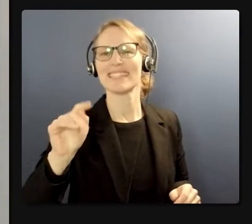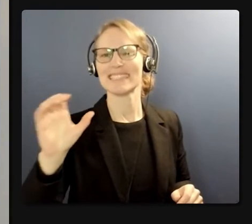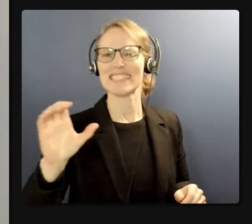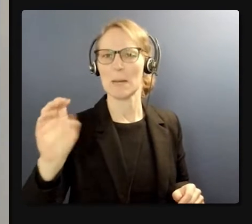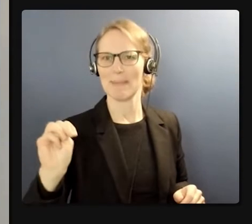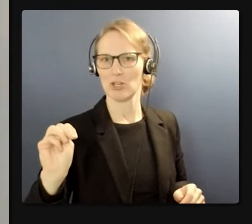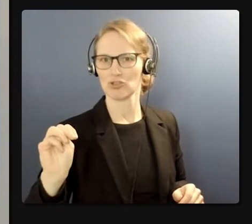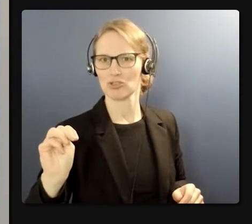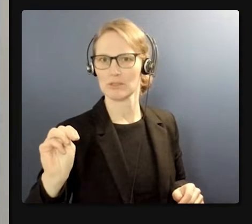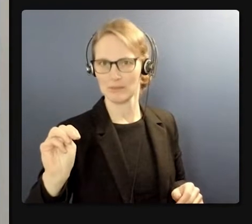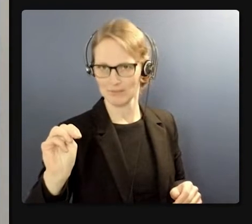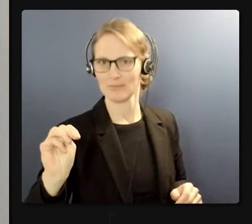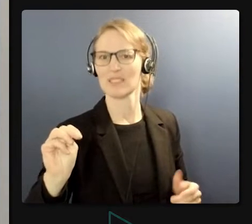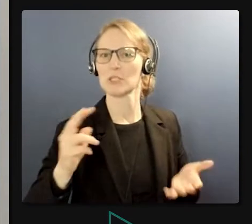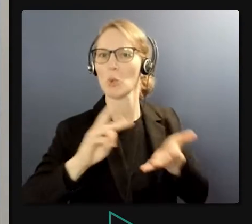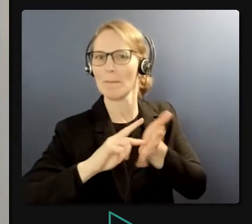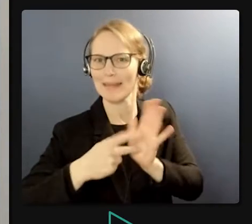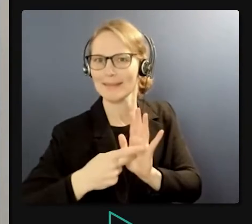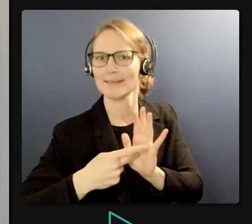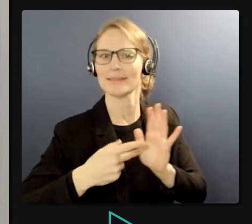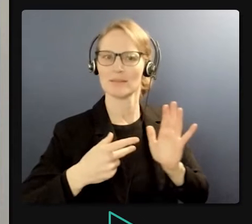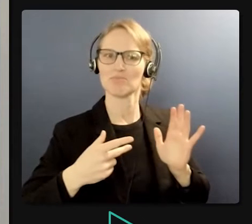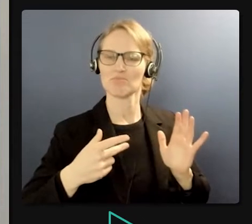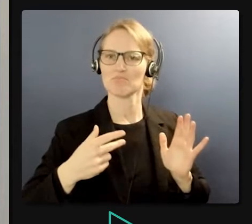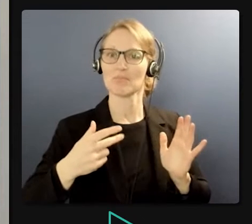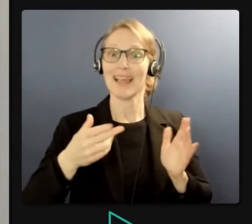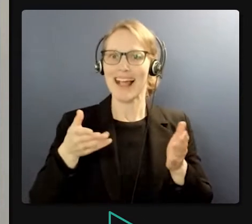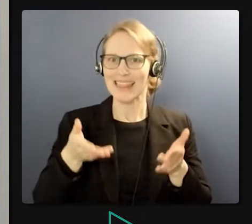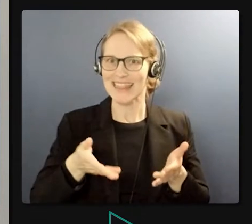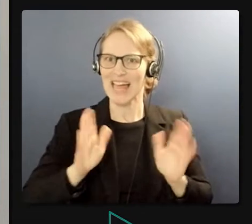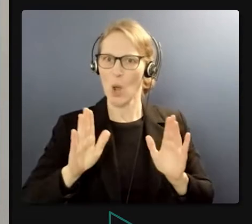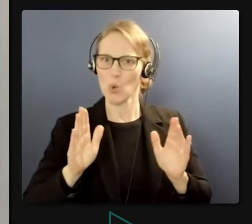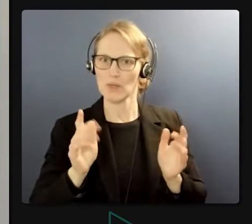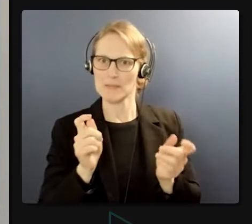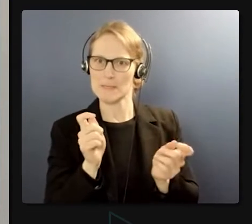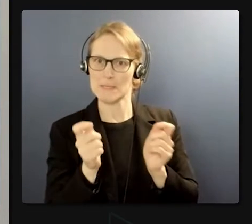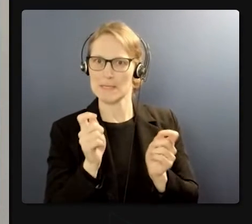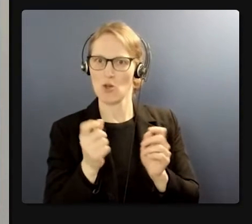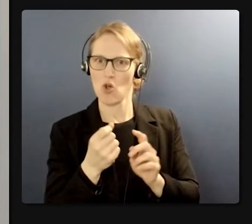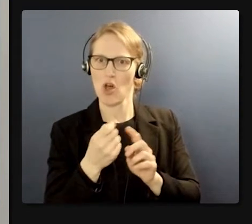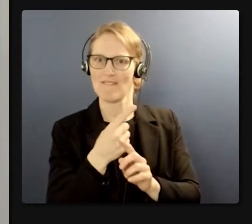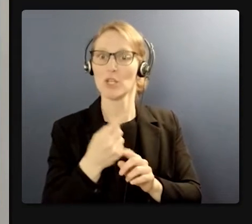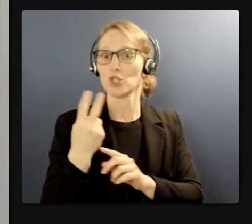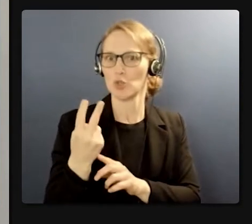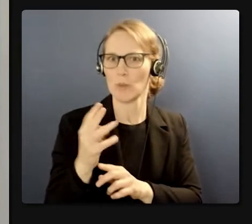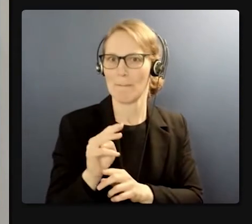The reason why this way of using it is way more if, well, way better